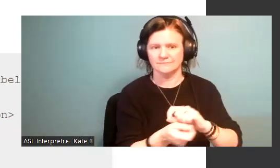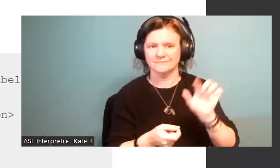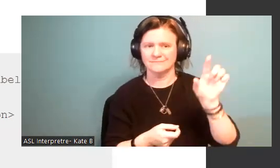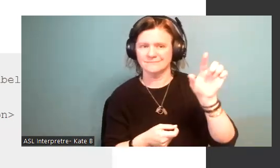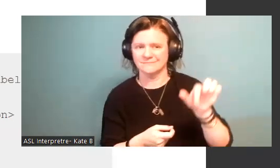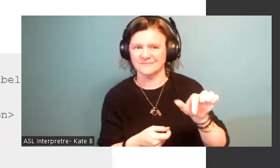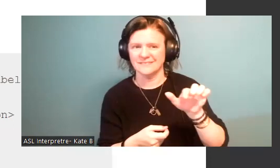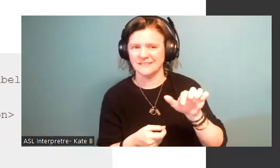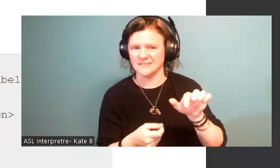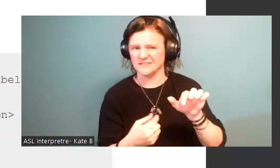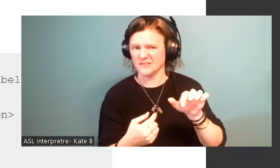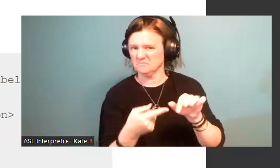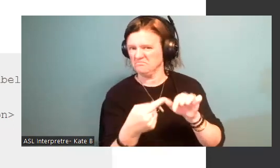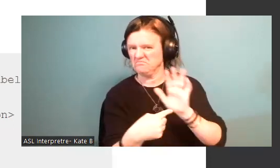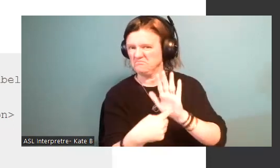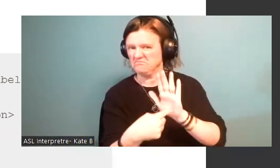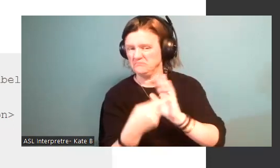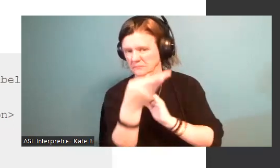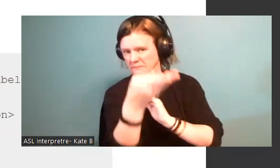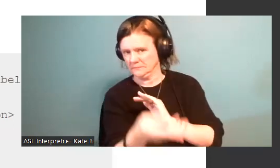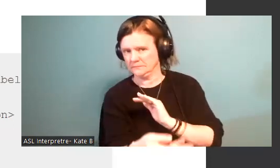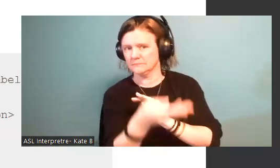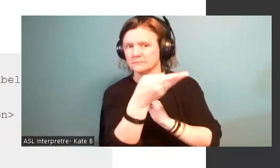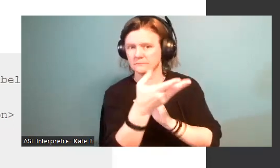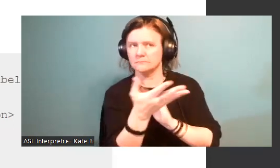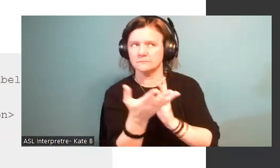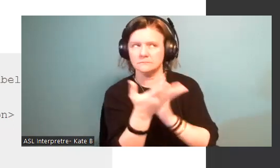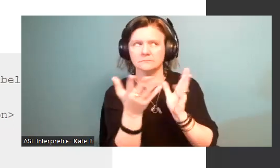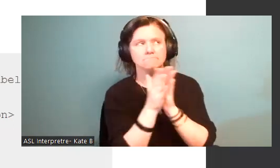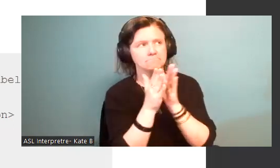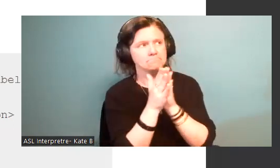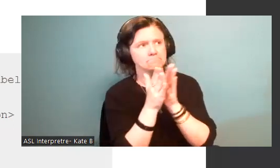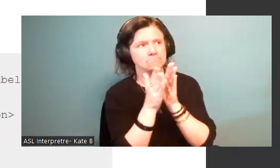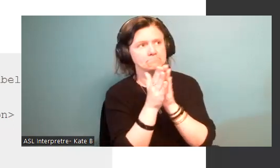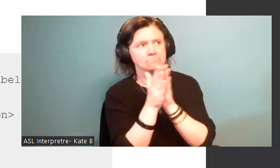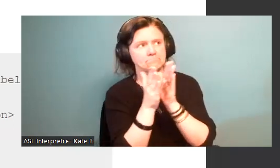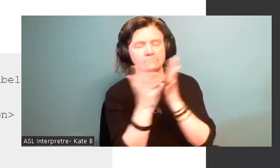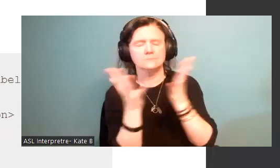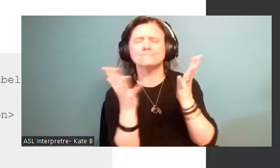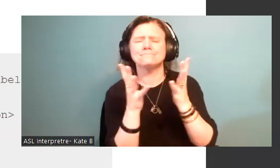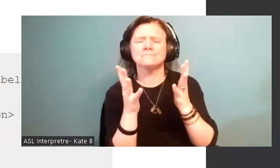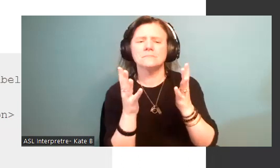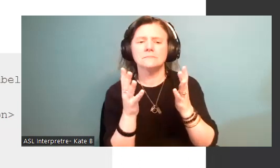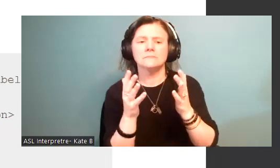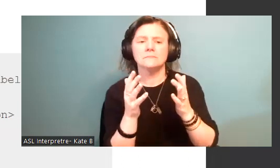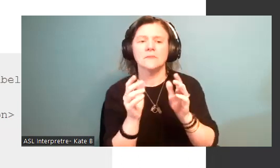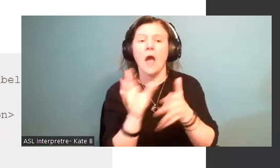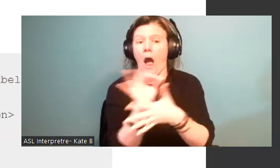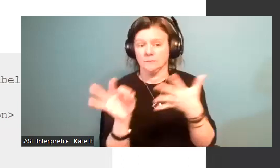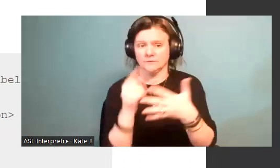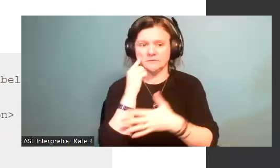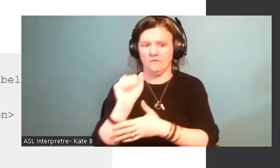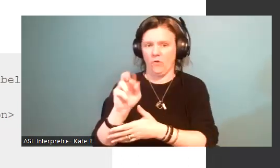field is just when something is added or removed